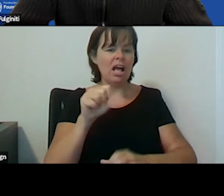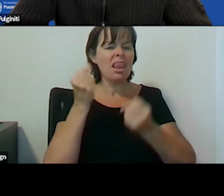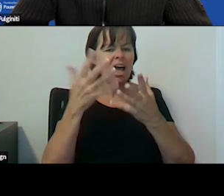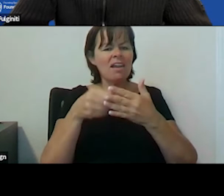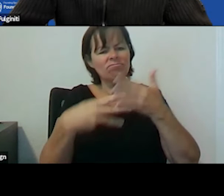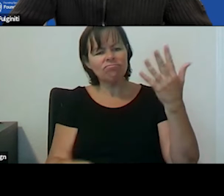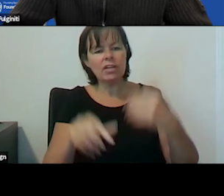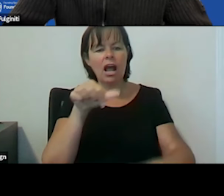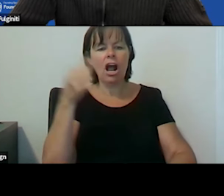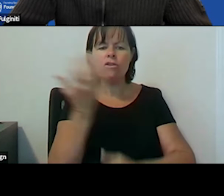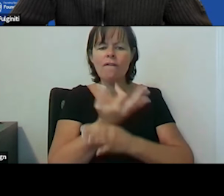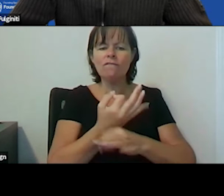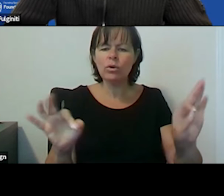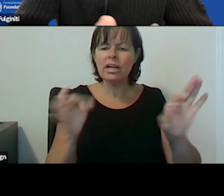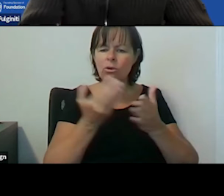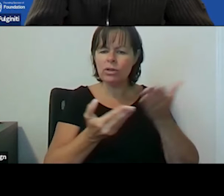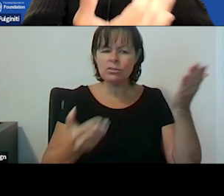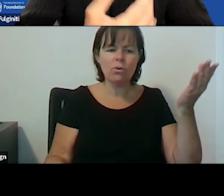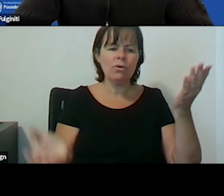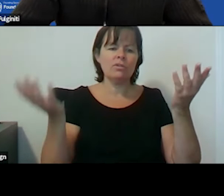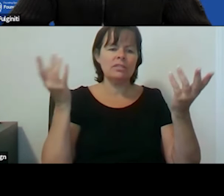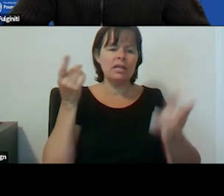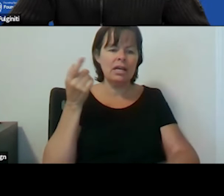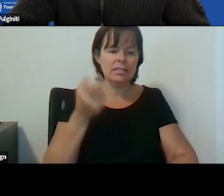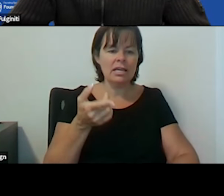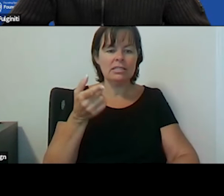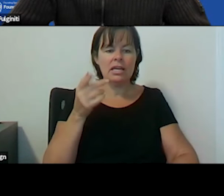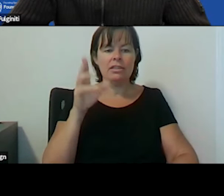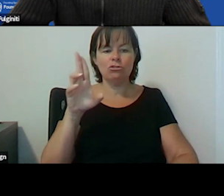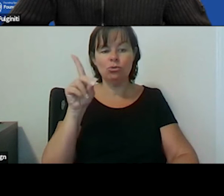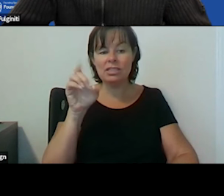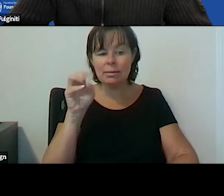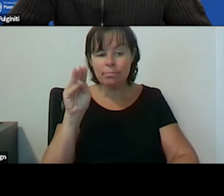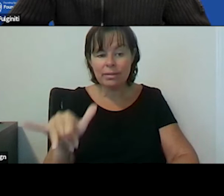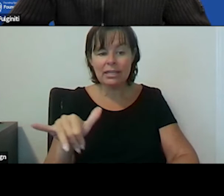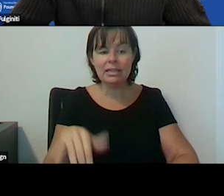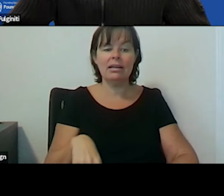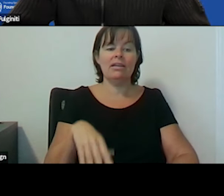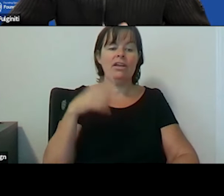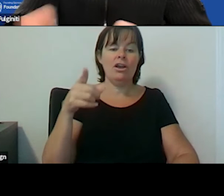um free resources there's there's Udemy classes there's the interaction design foundation that